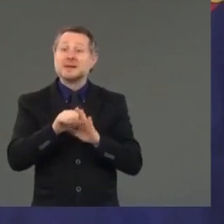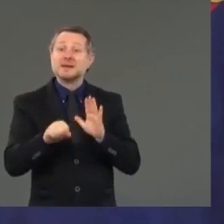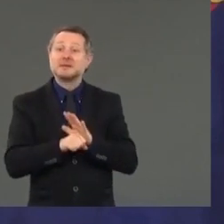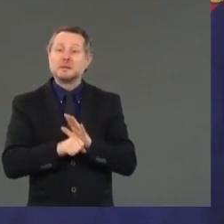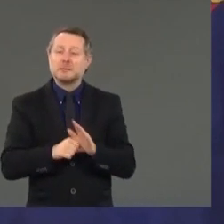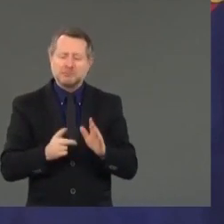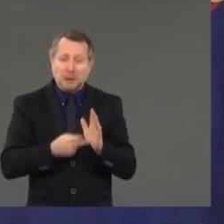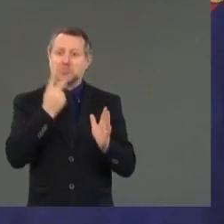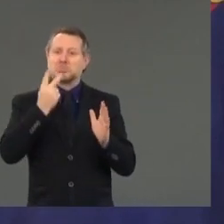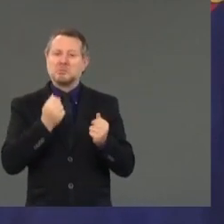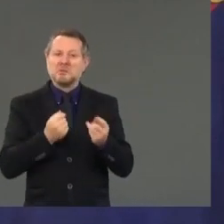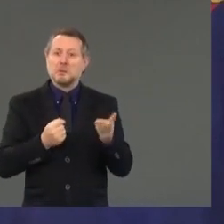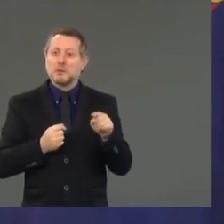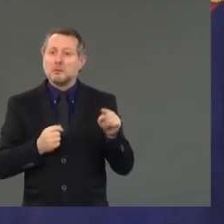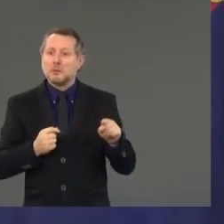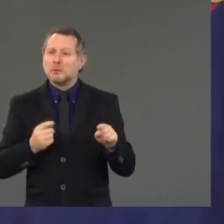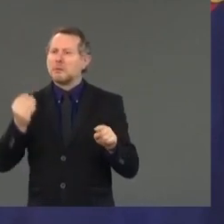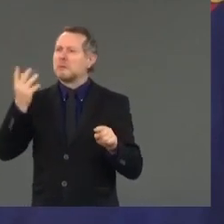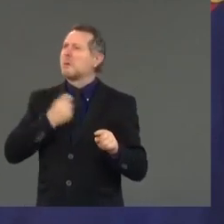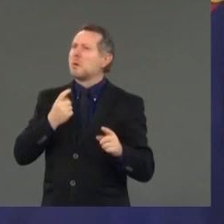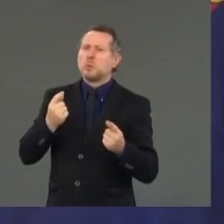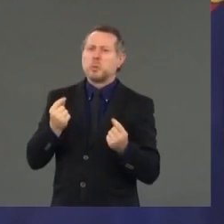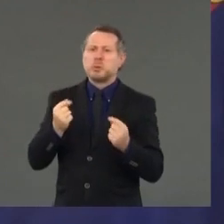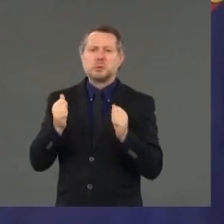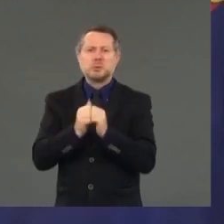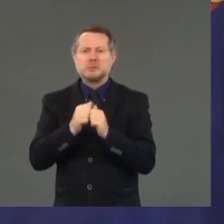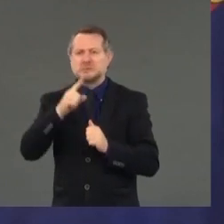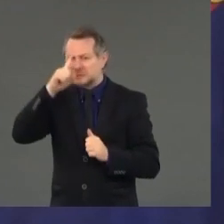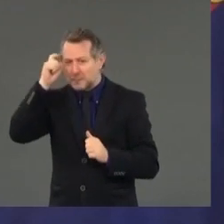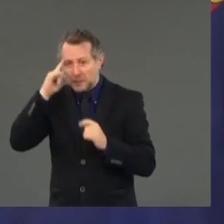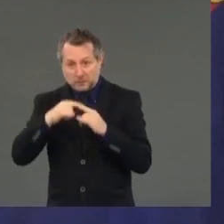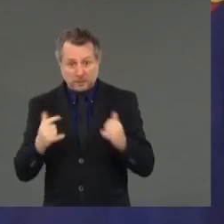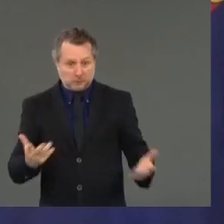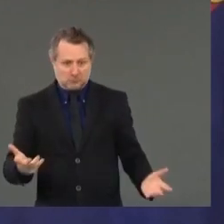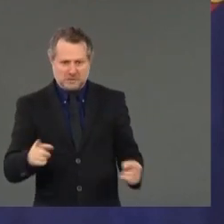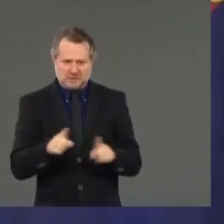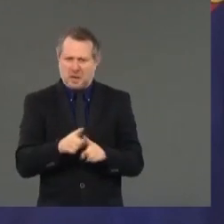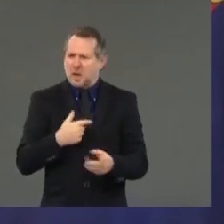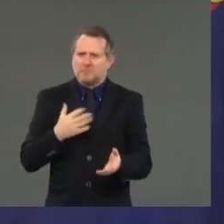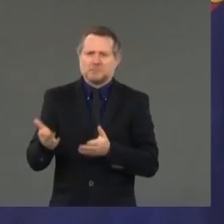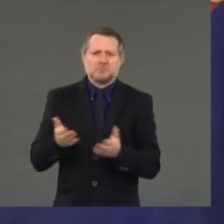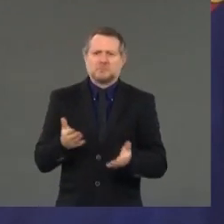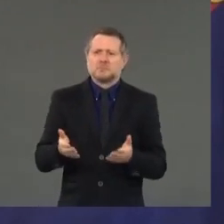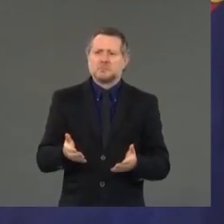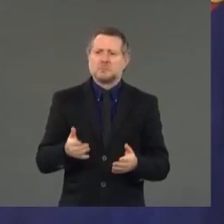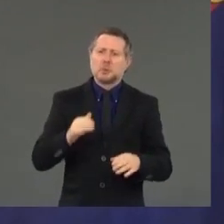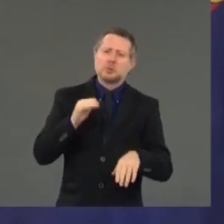NUMBER OF STATES. WHAT DO YOU DO ABOUT SUMMER CAMPS?